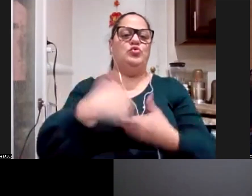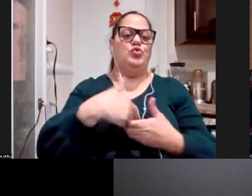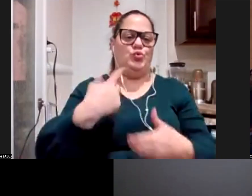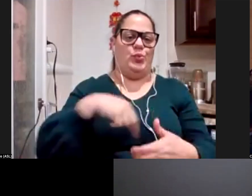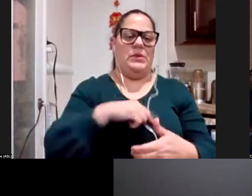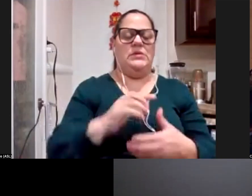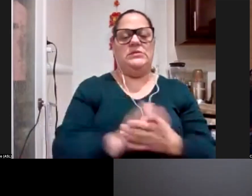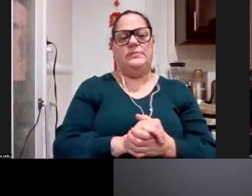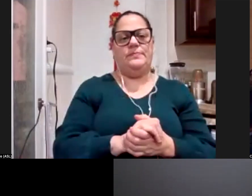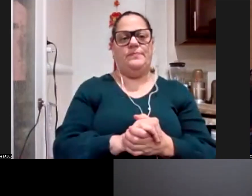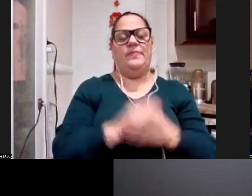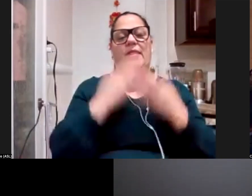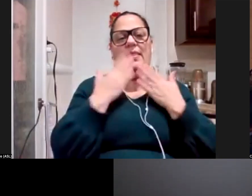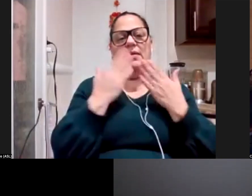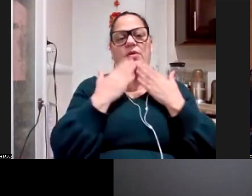[GROVER]Thank you. Yes. [ALICE]